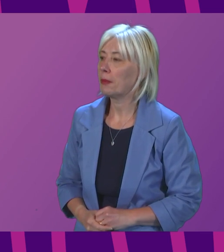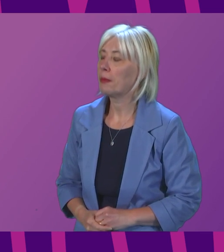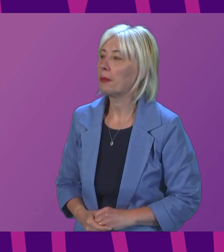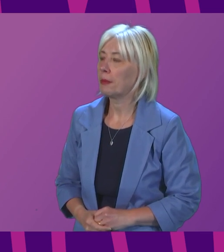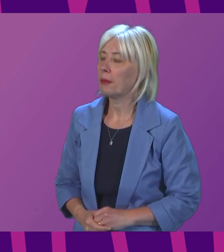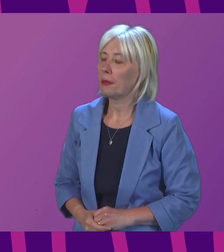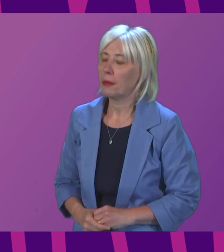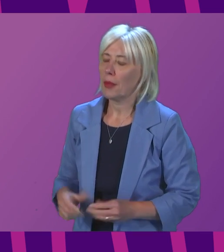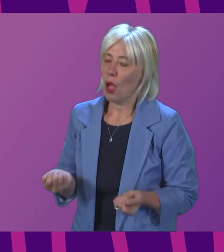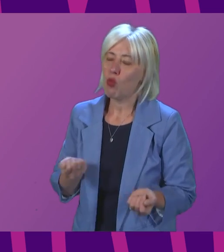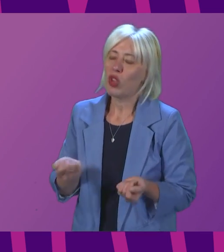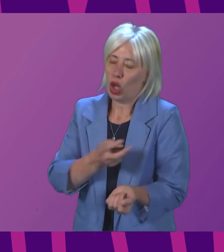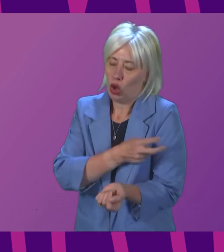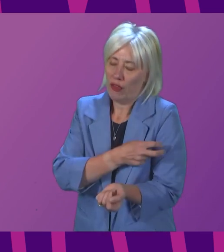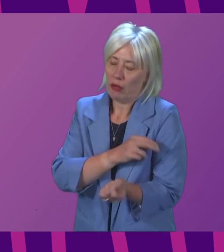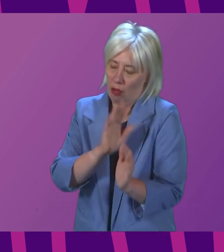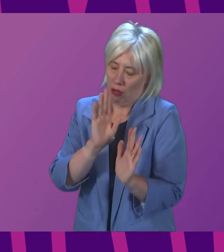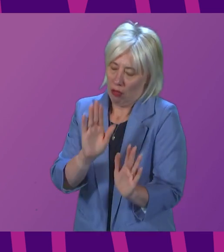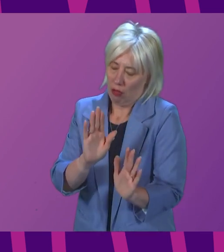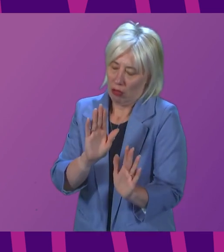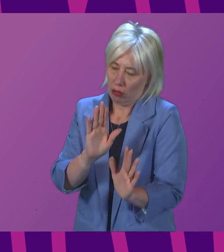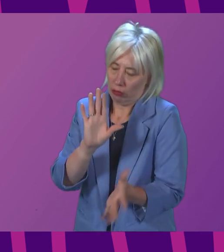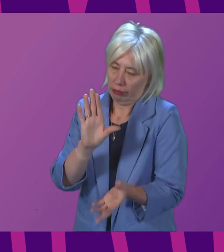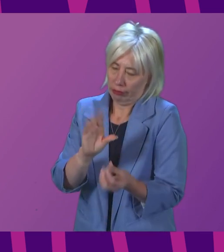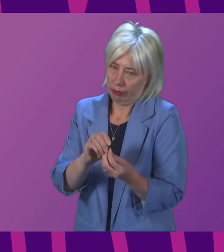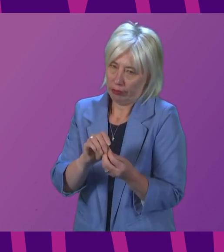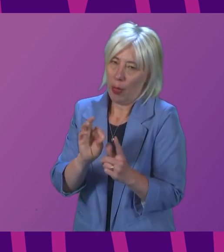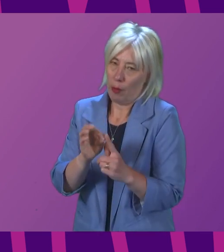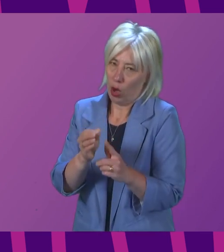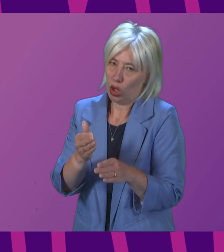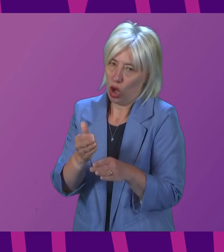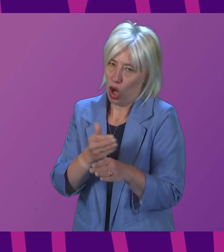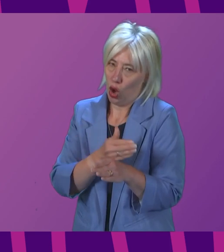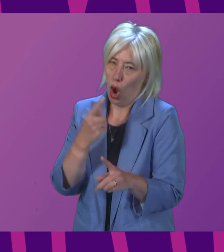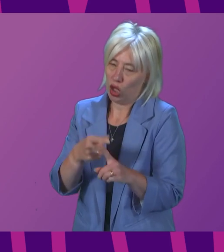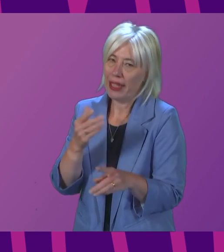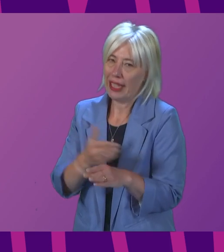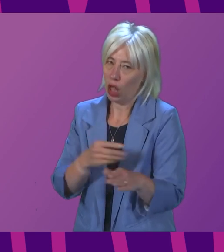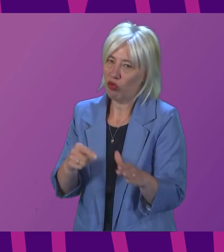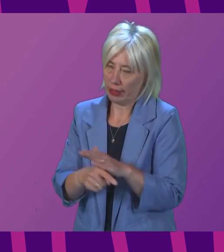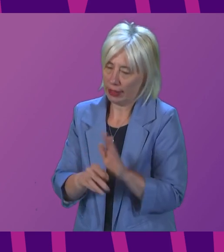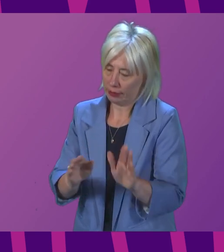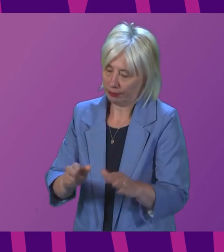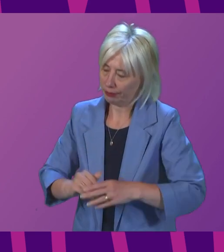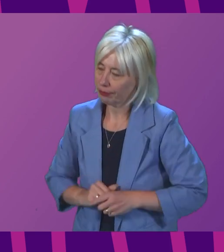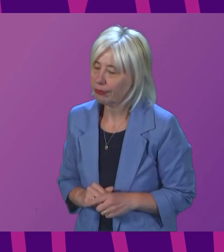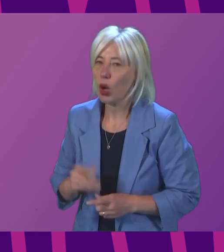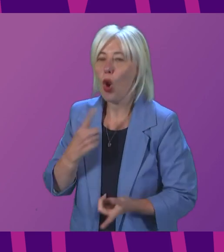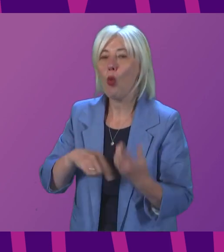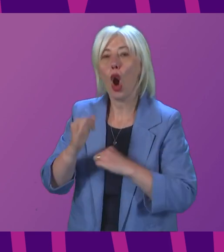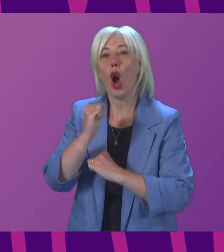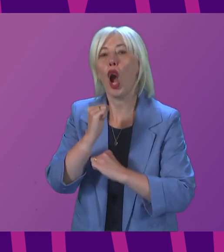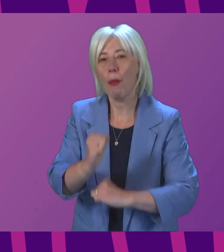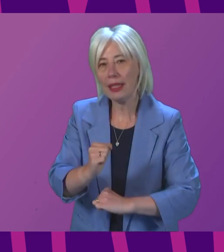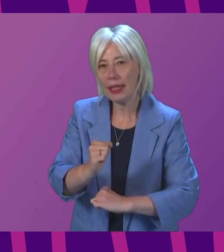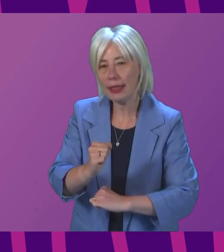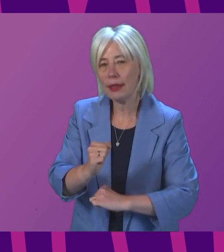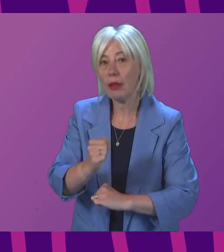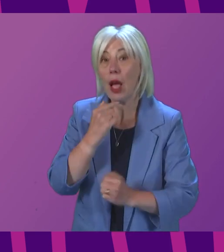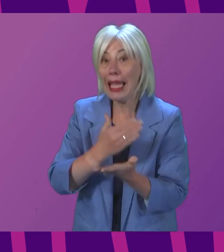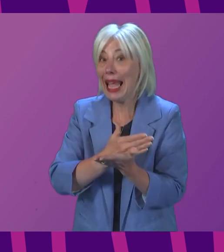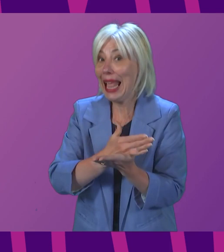To complete the point on automatic early release, I note—as I set out very clearly in my previous